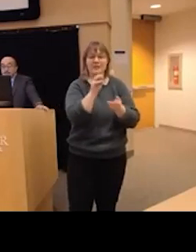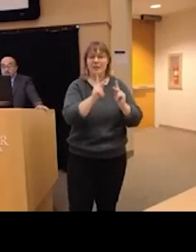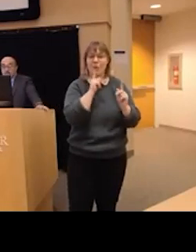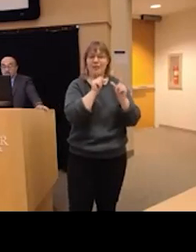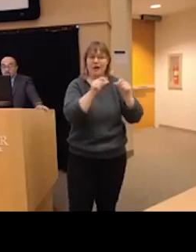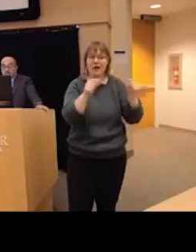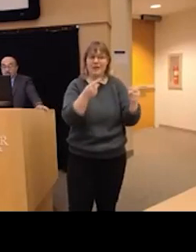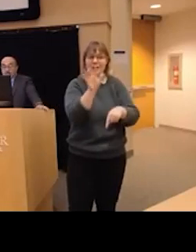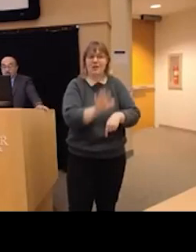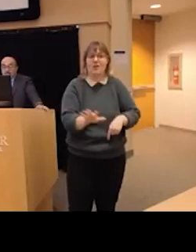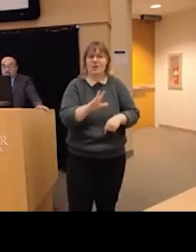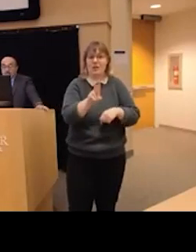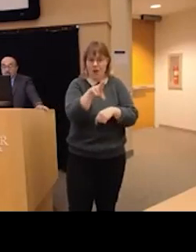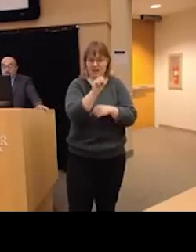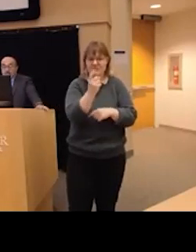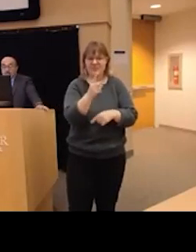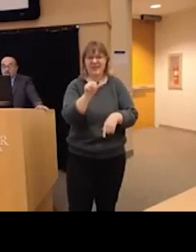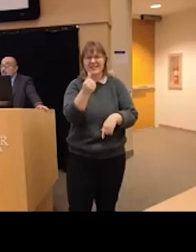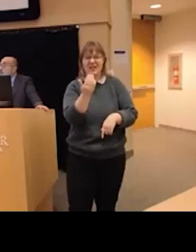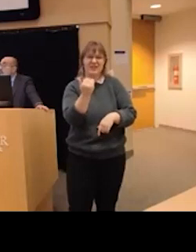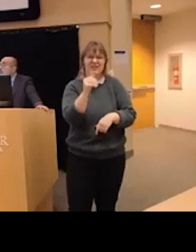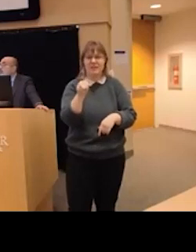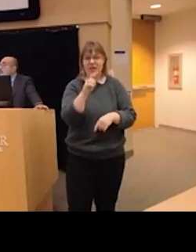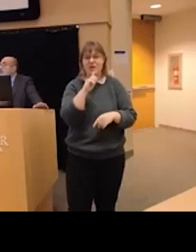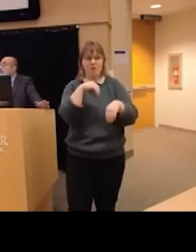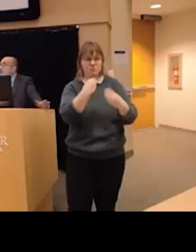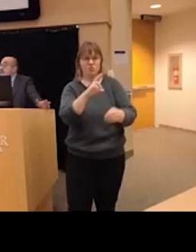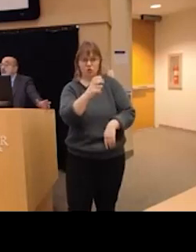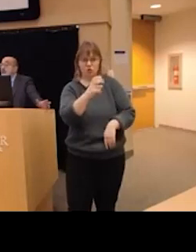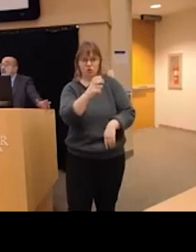the country um approximately 10 to 15 million are prescribed opioids you know these rates have gone